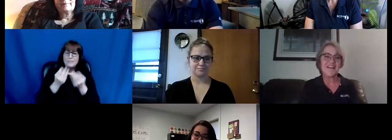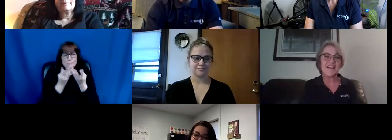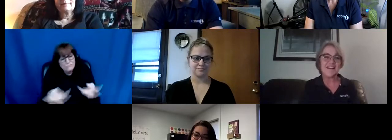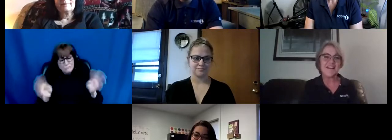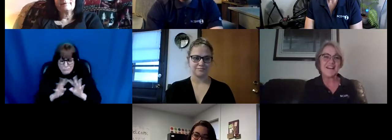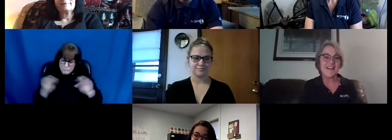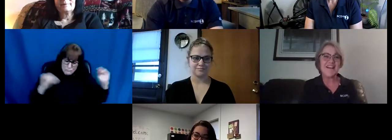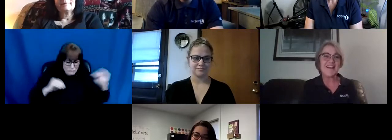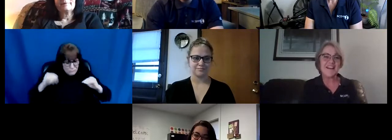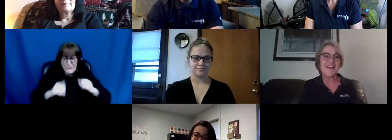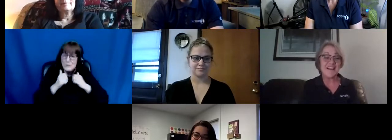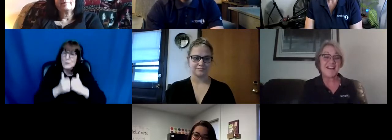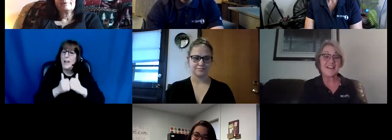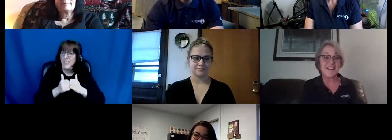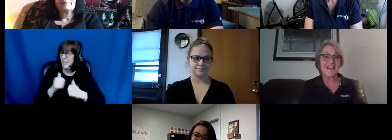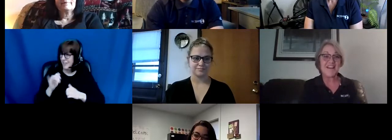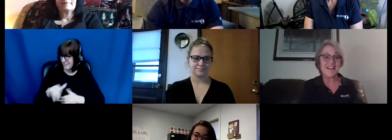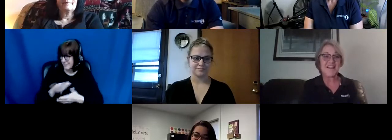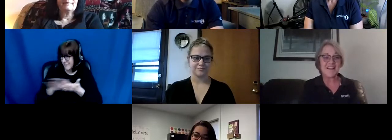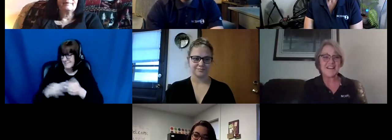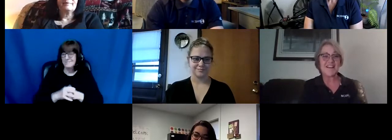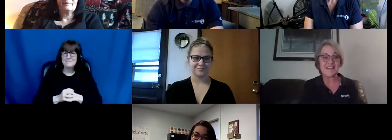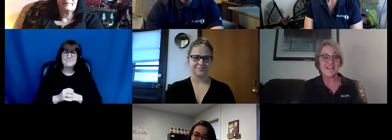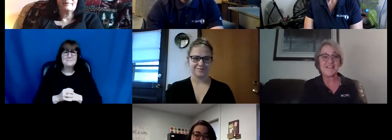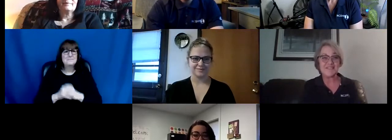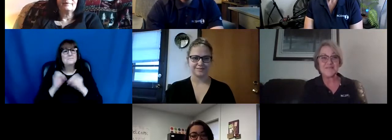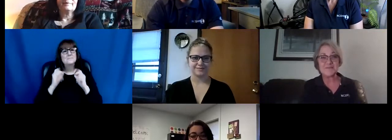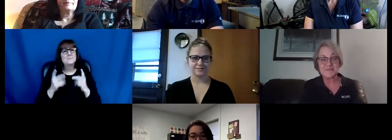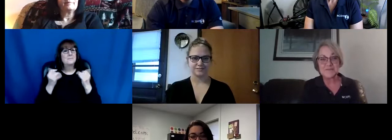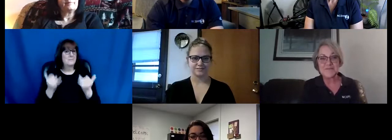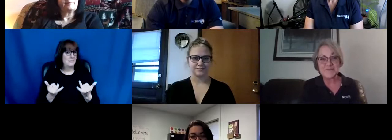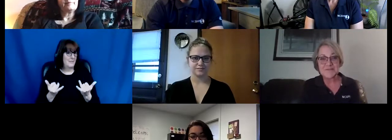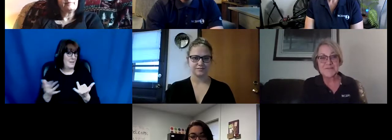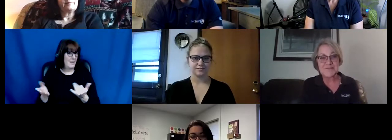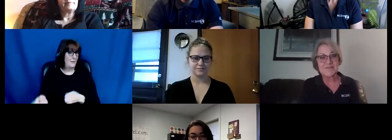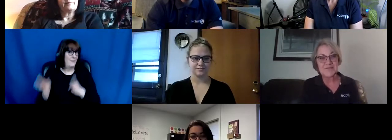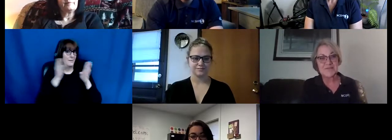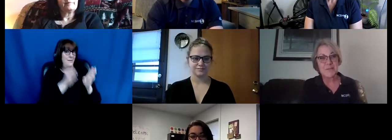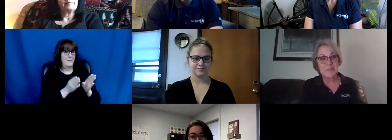that that's a neat tradition. Alright so Ashley we're going to go to Omaha